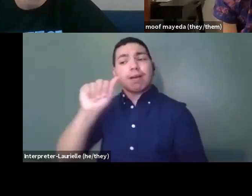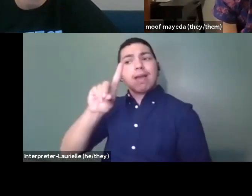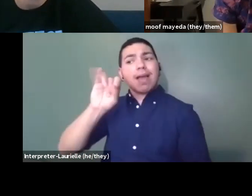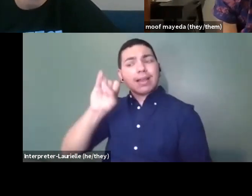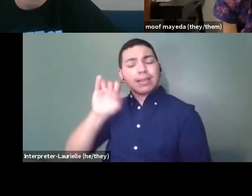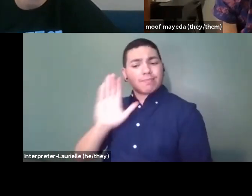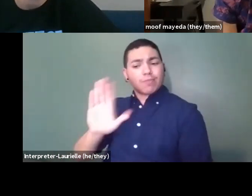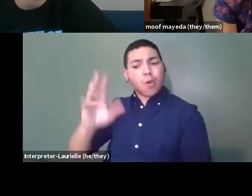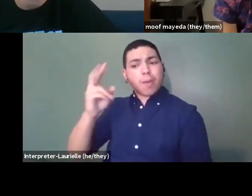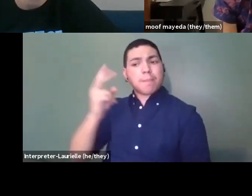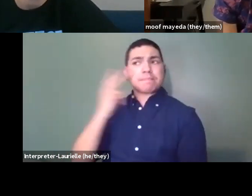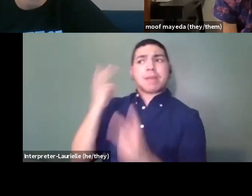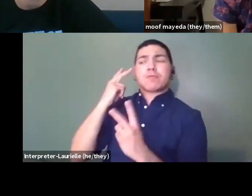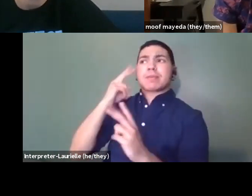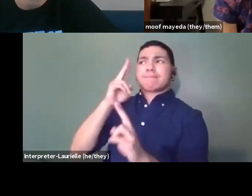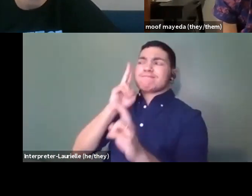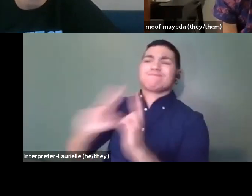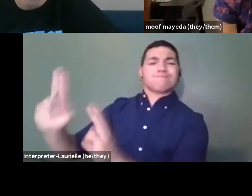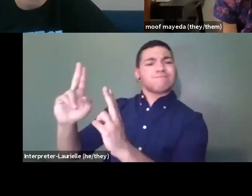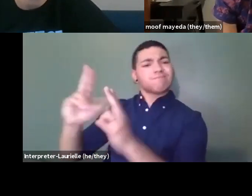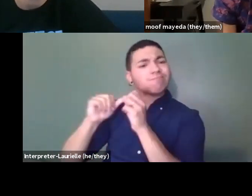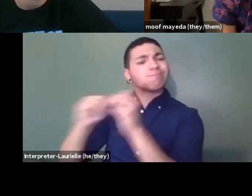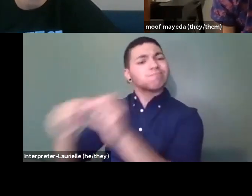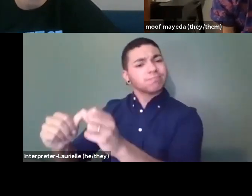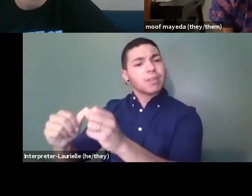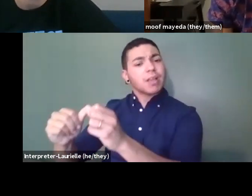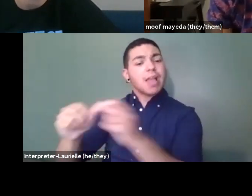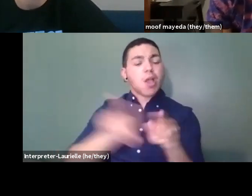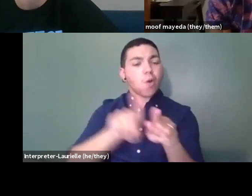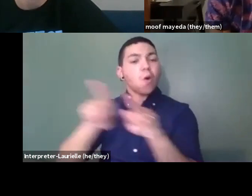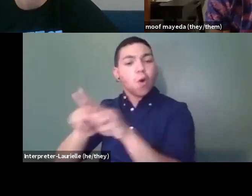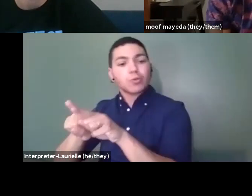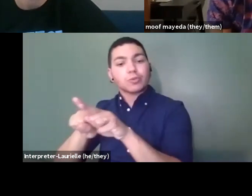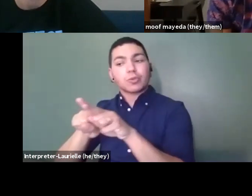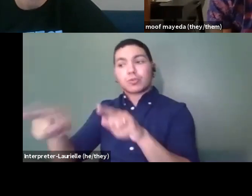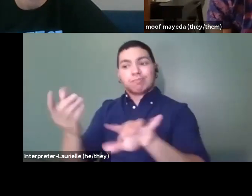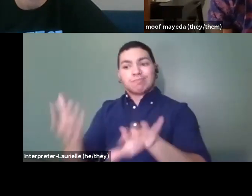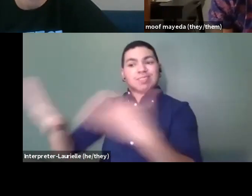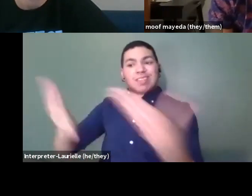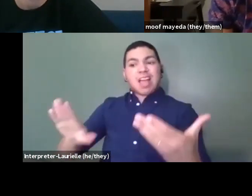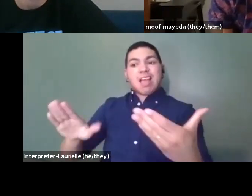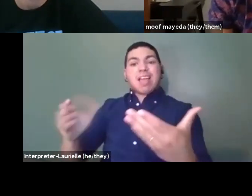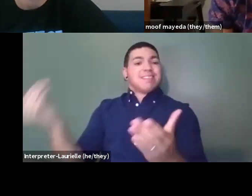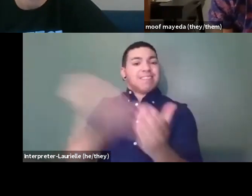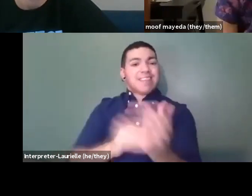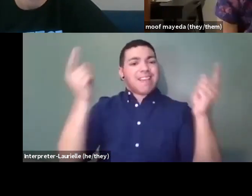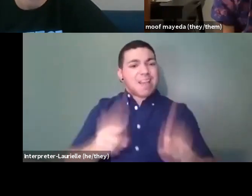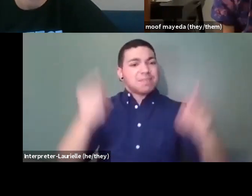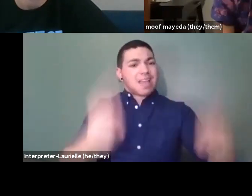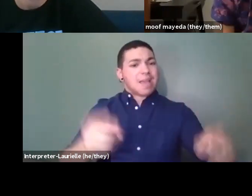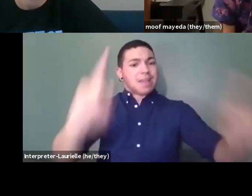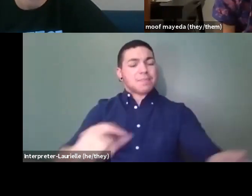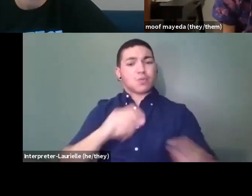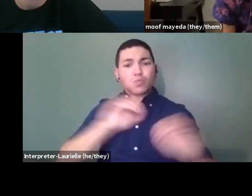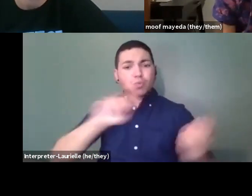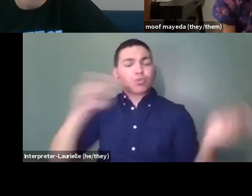janitorial services have been trained in suicide prevention so